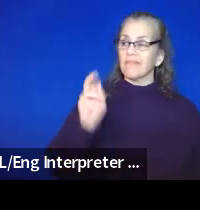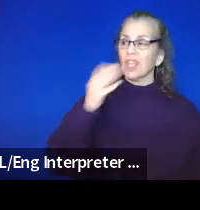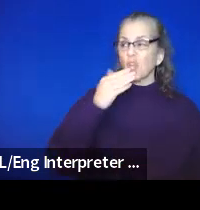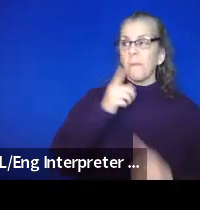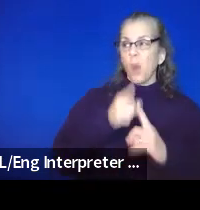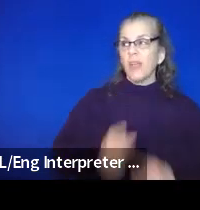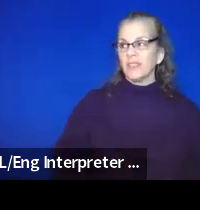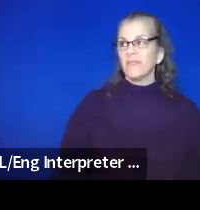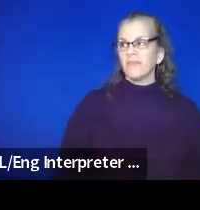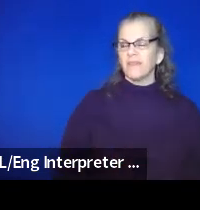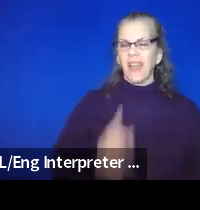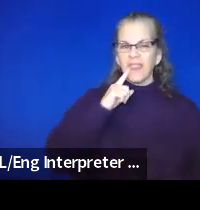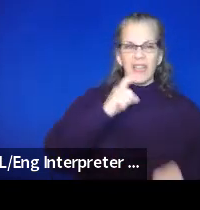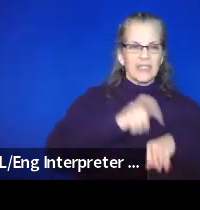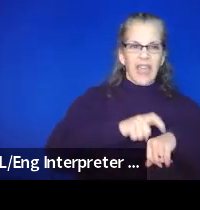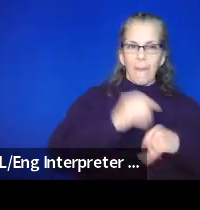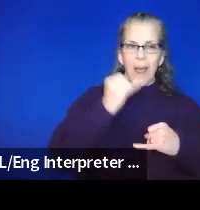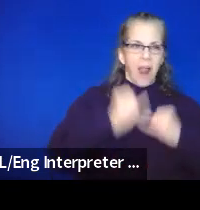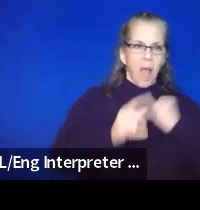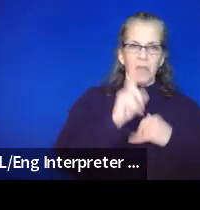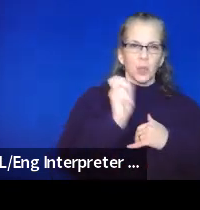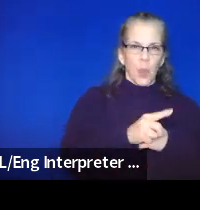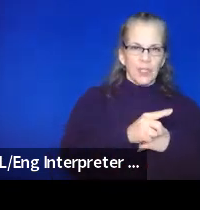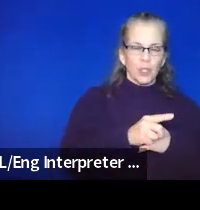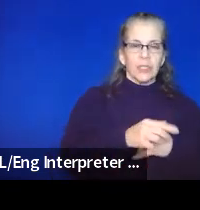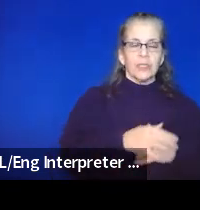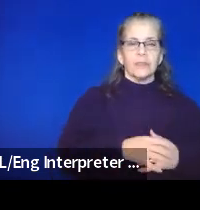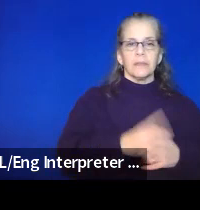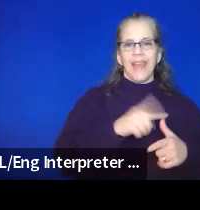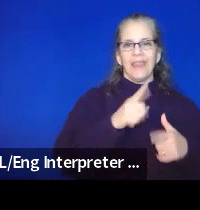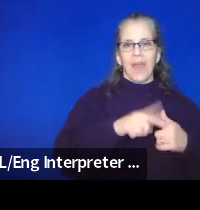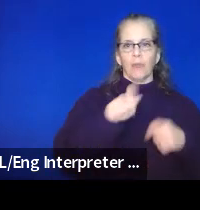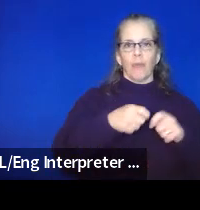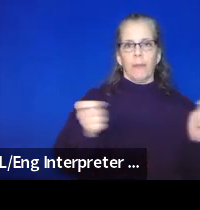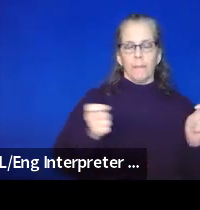I think we have time for just one more question, and then we'll wrap it up from here.